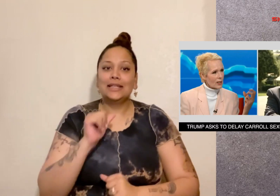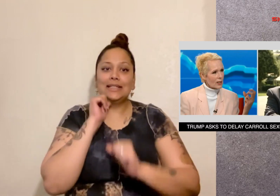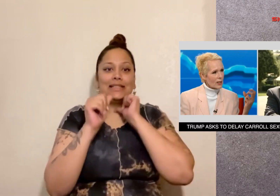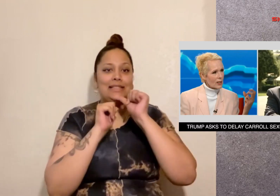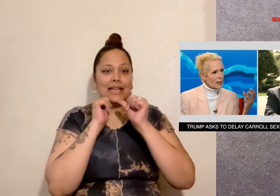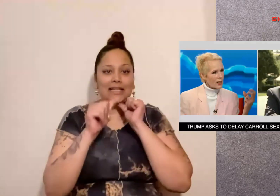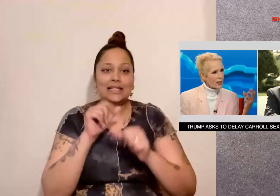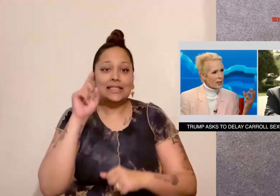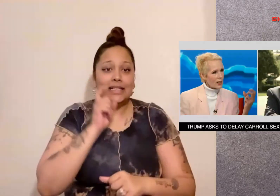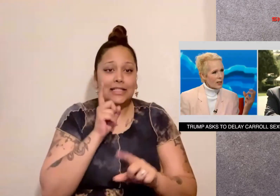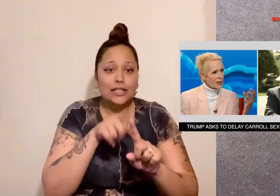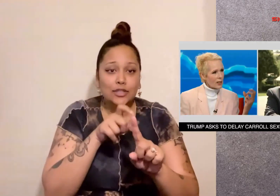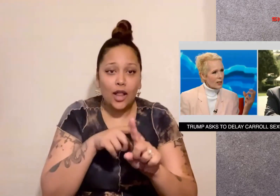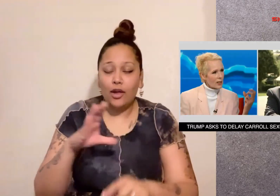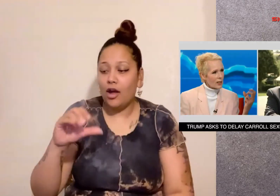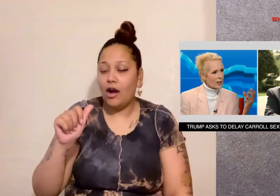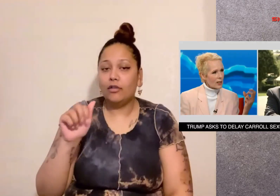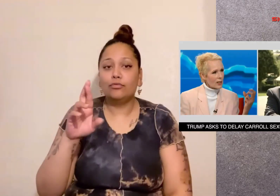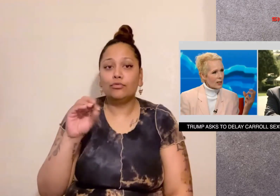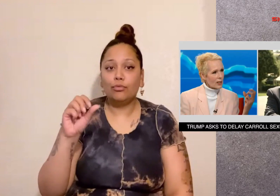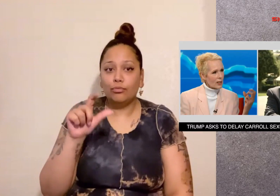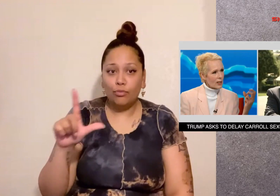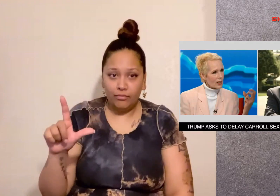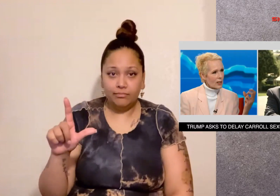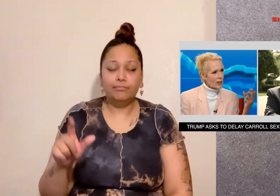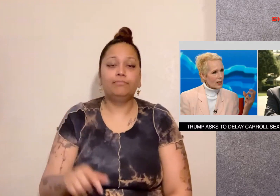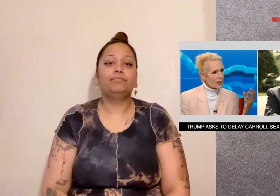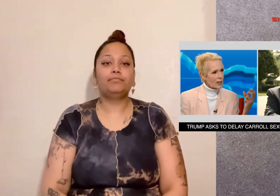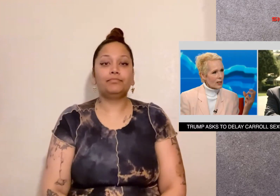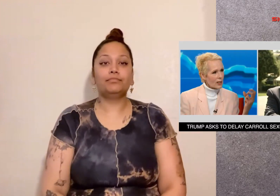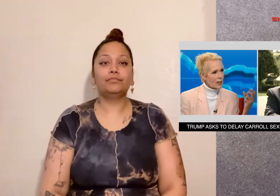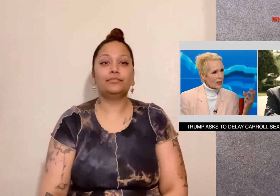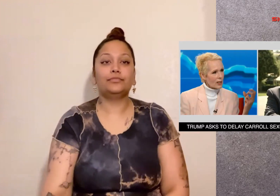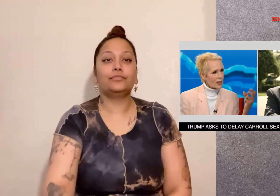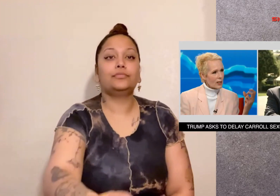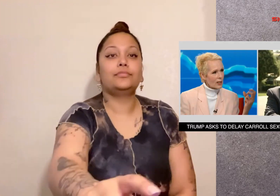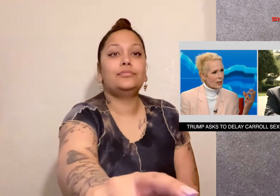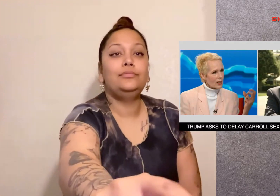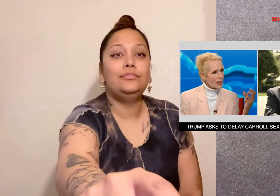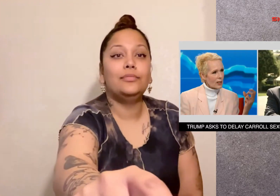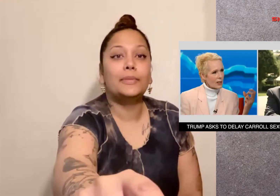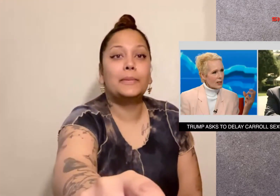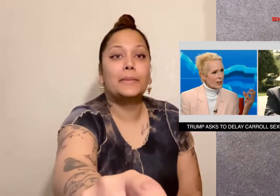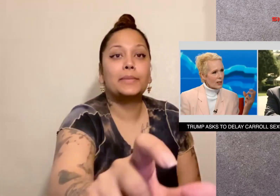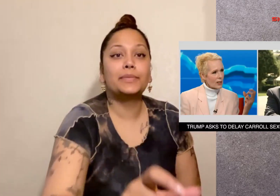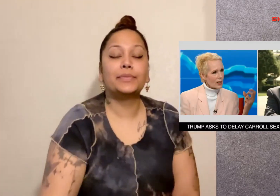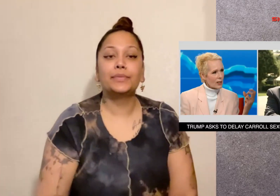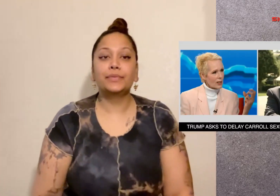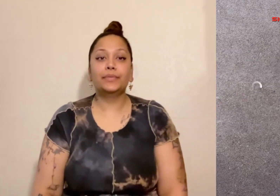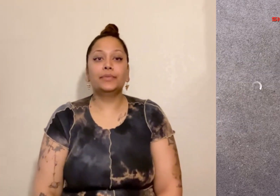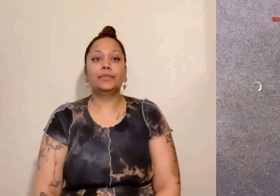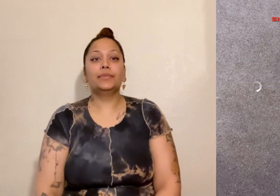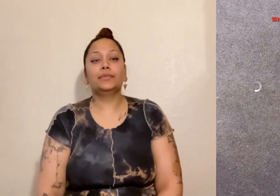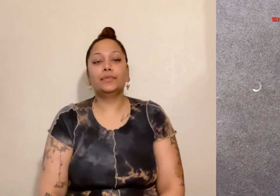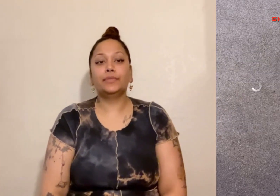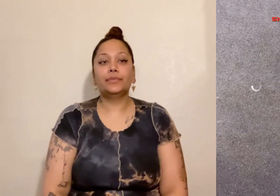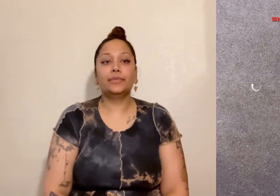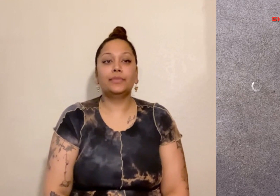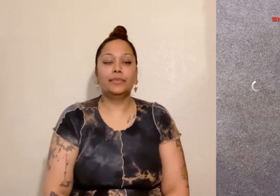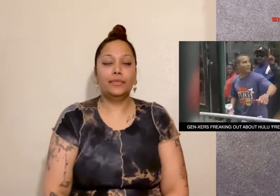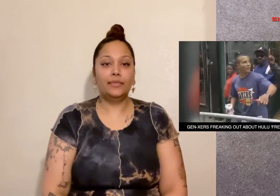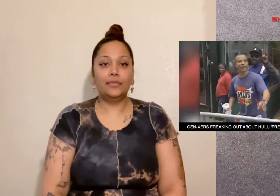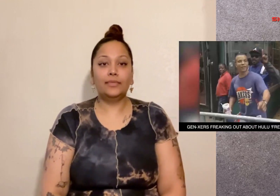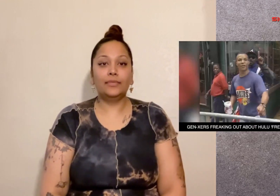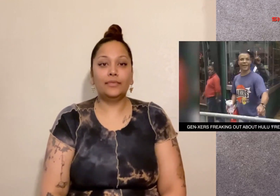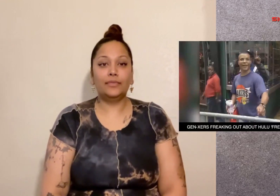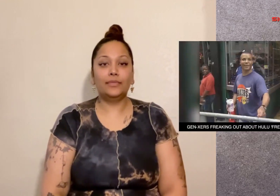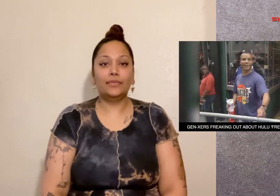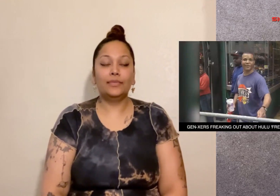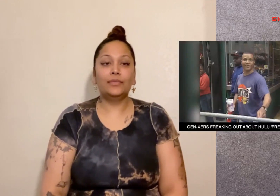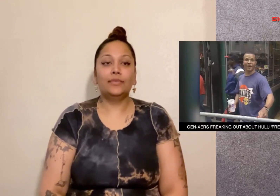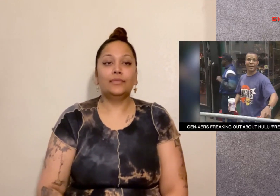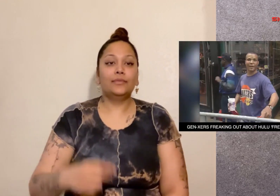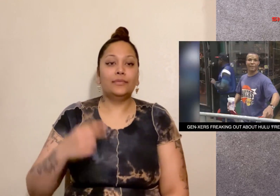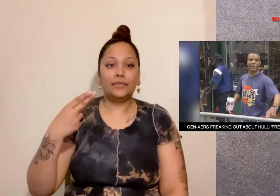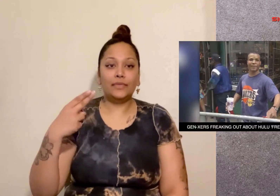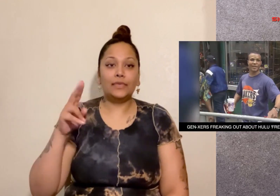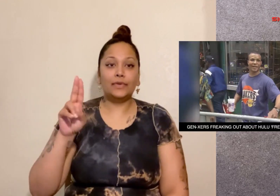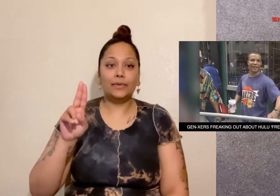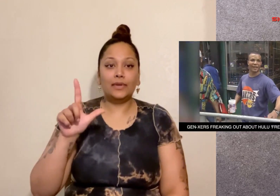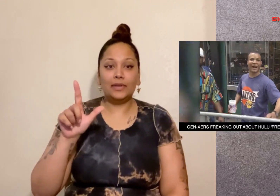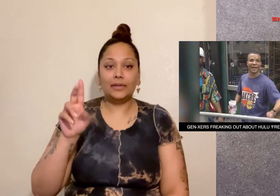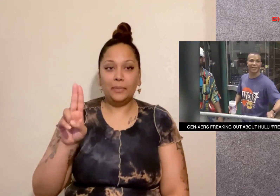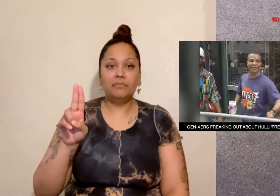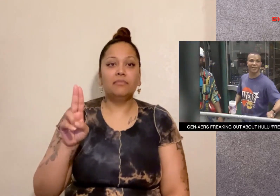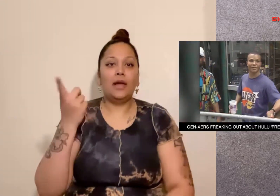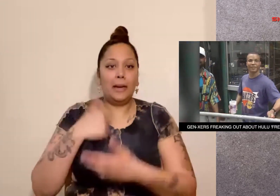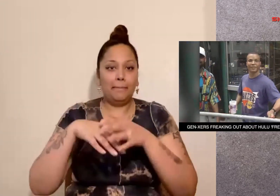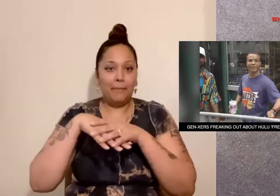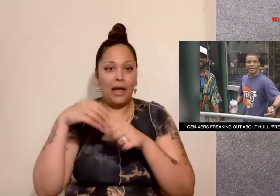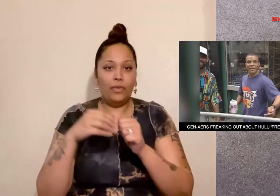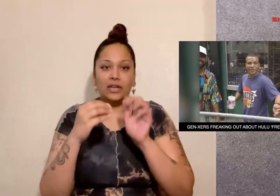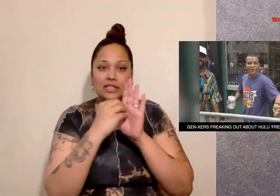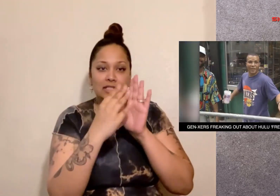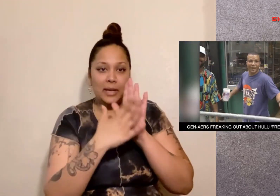has denied an affair with Daniels and he has also denied sexually assaulting Carroll